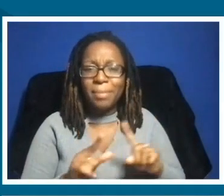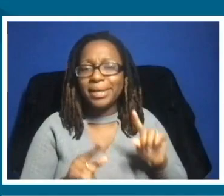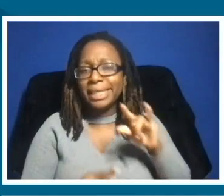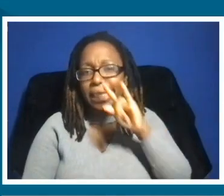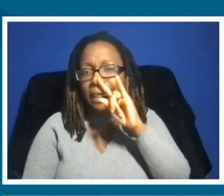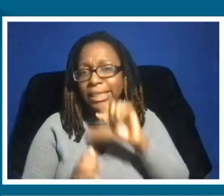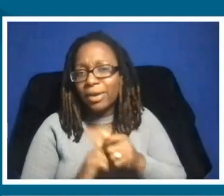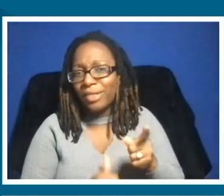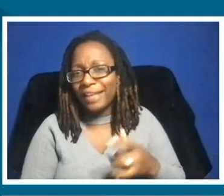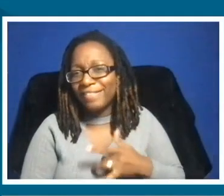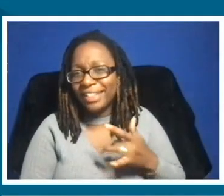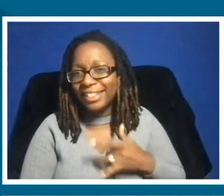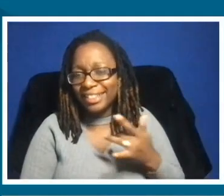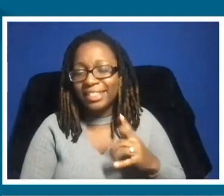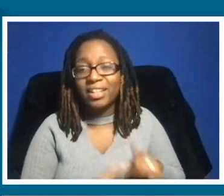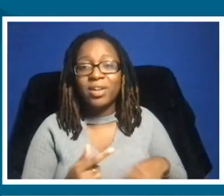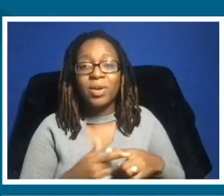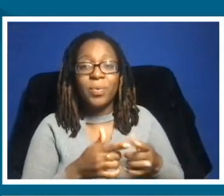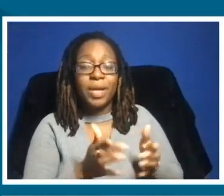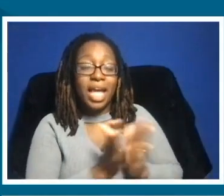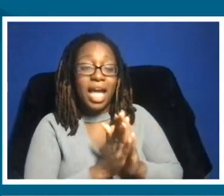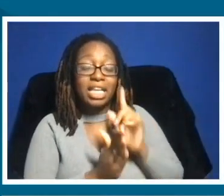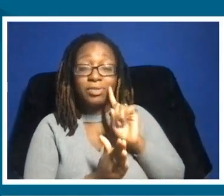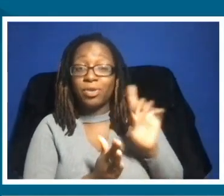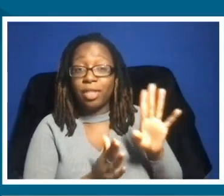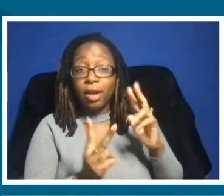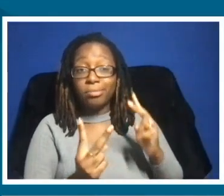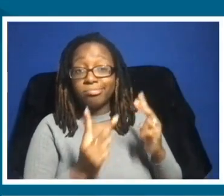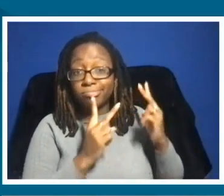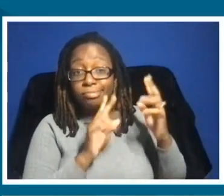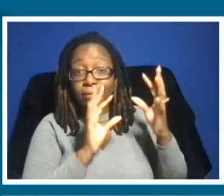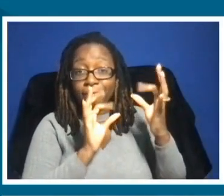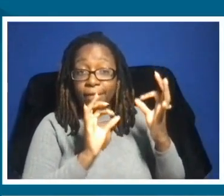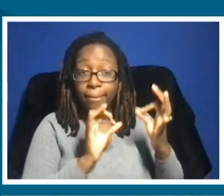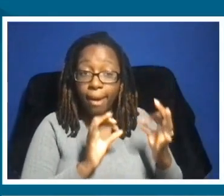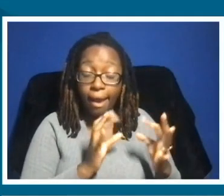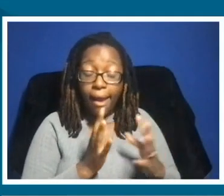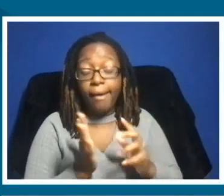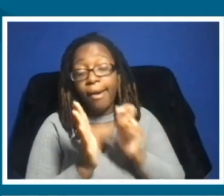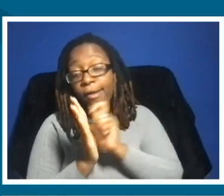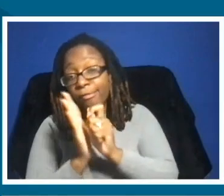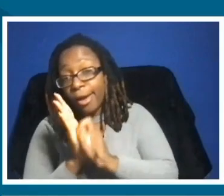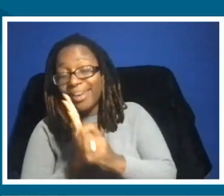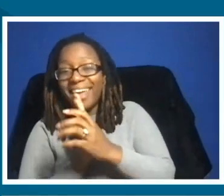when we ask for their reflections both in discussion and in writing after the